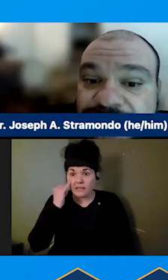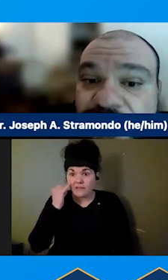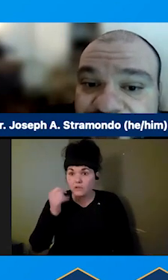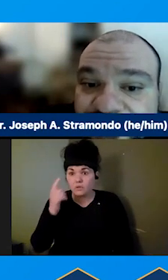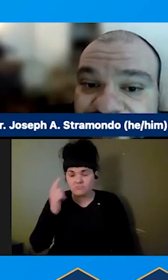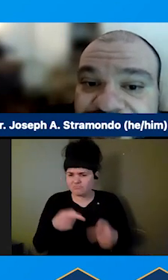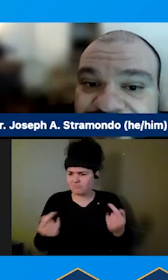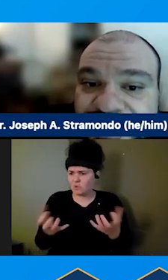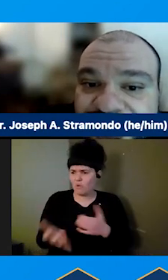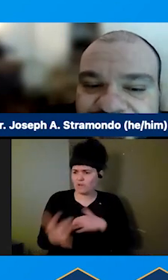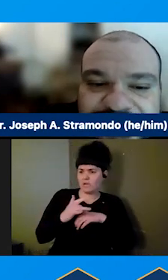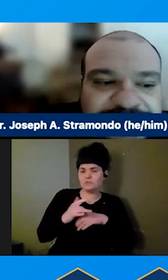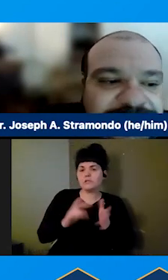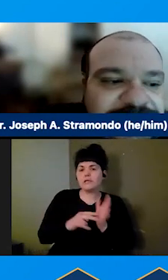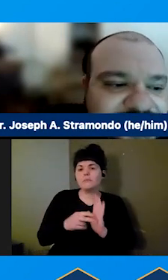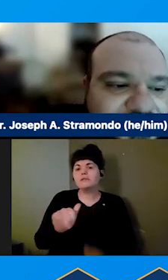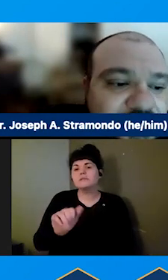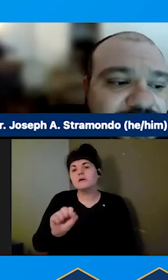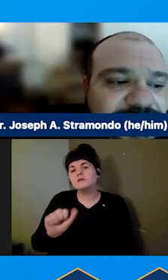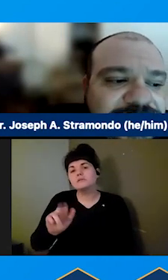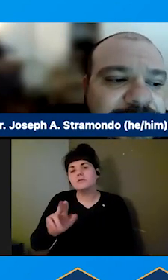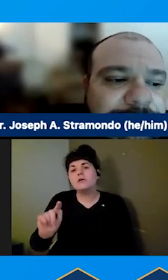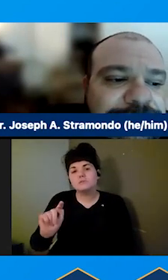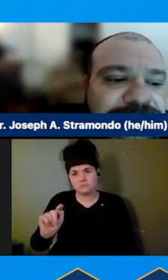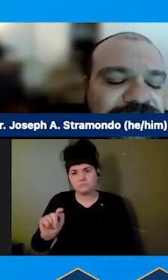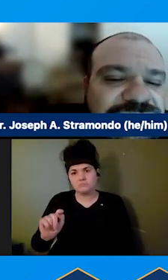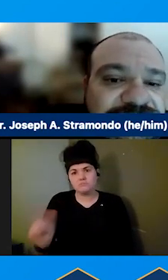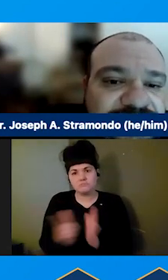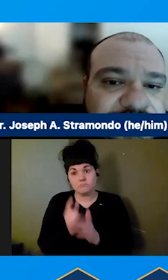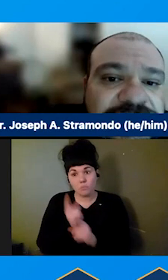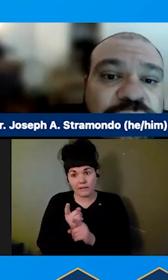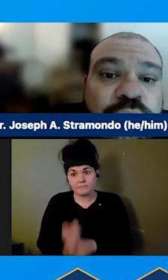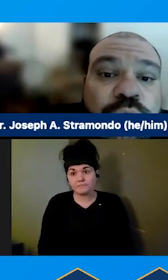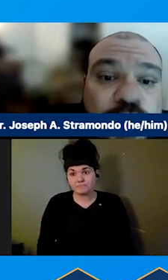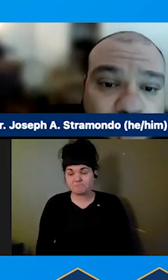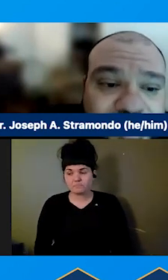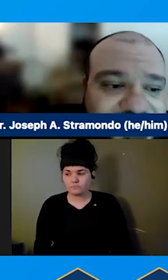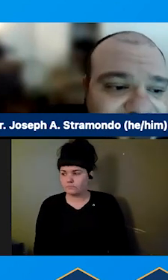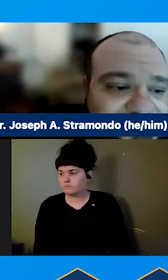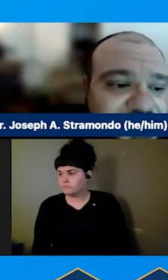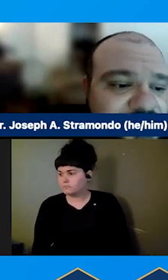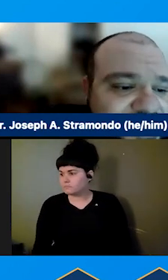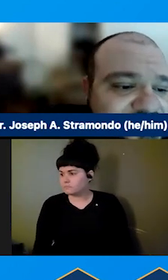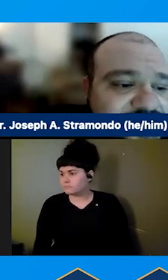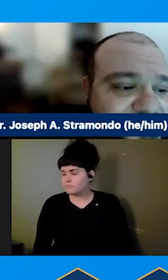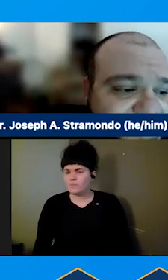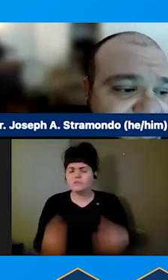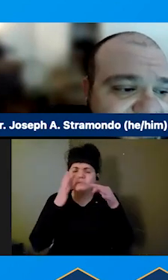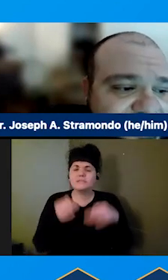it's assault. Right. And so determining who it is that